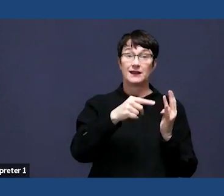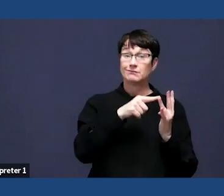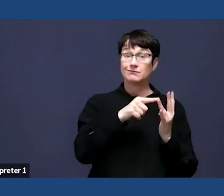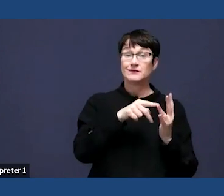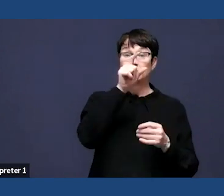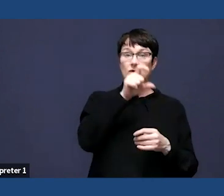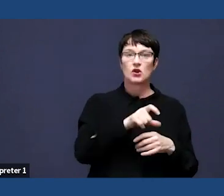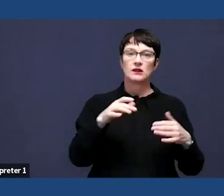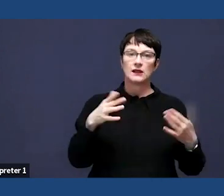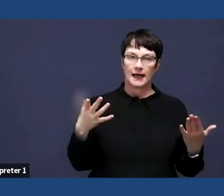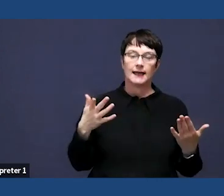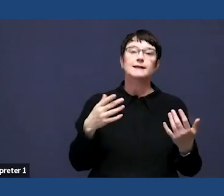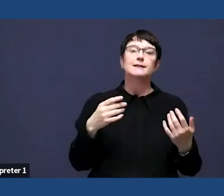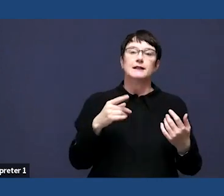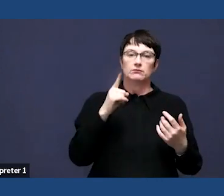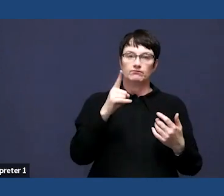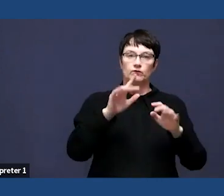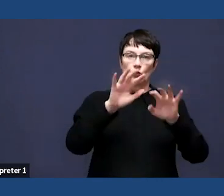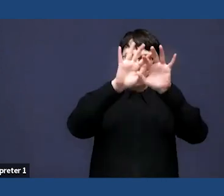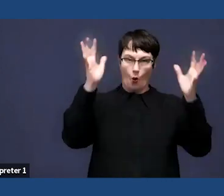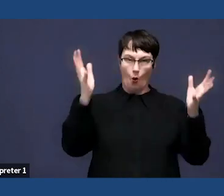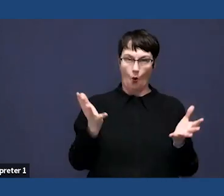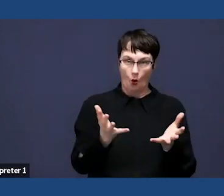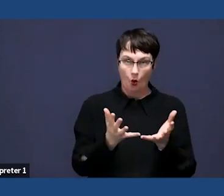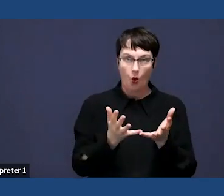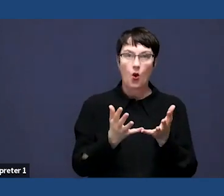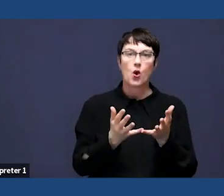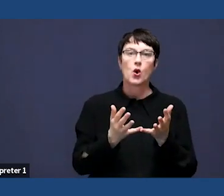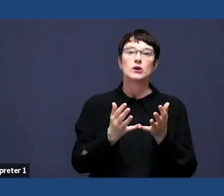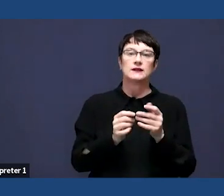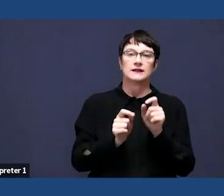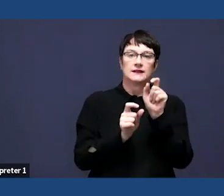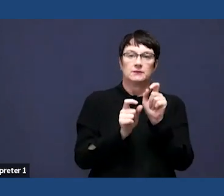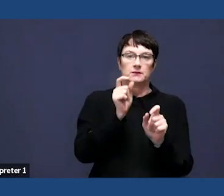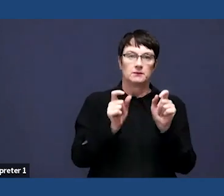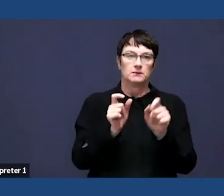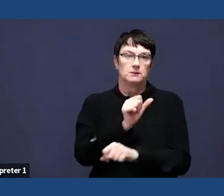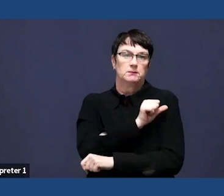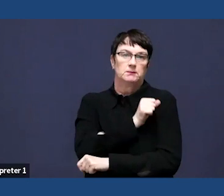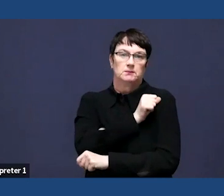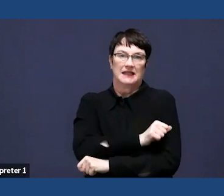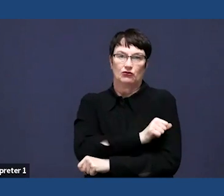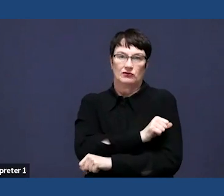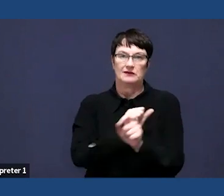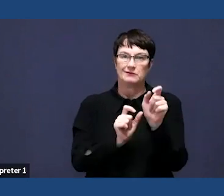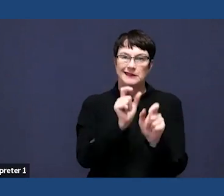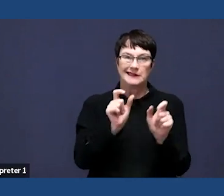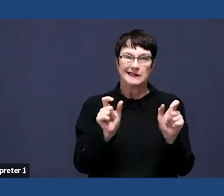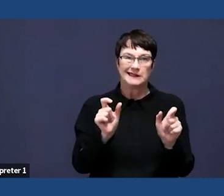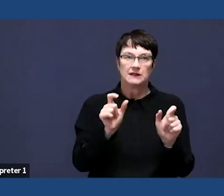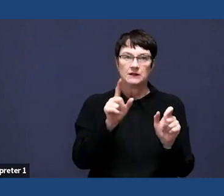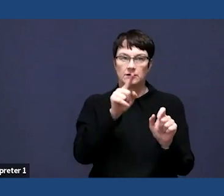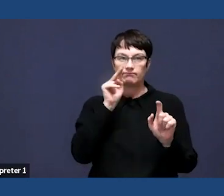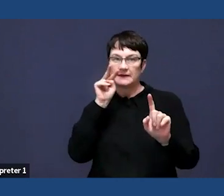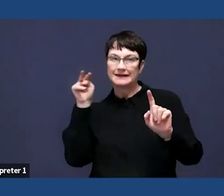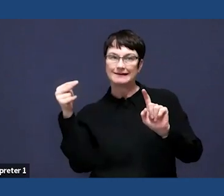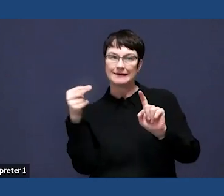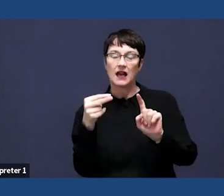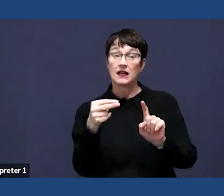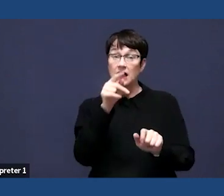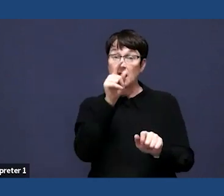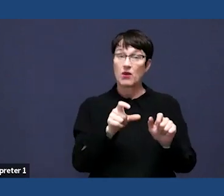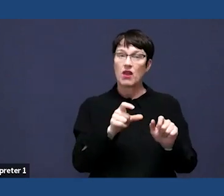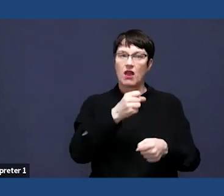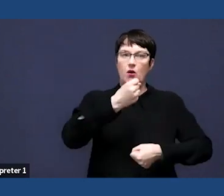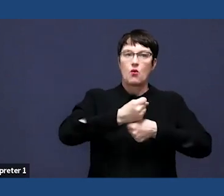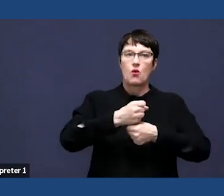Then Hillary Wool, principal at Boston Consulting Group.